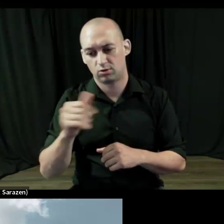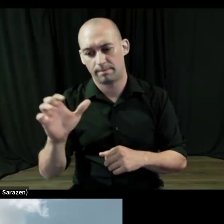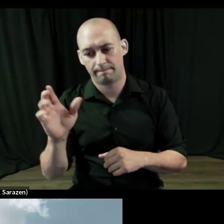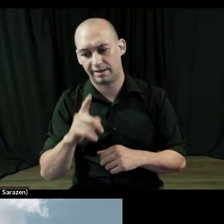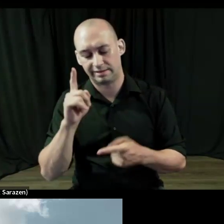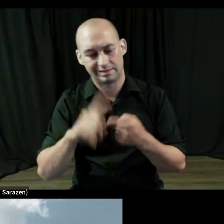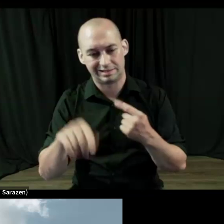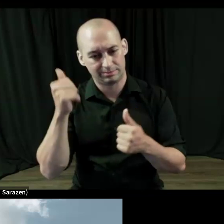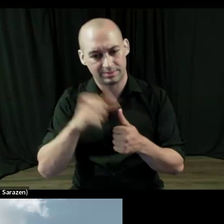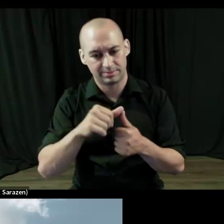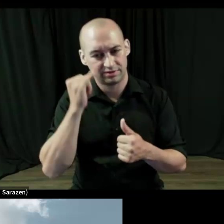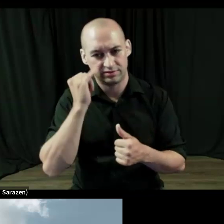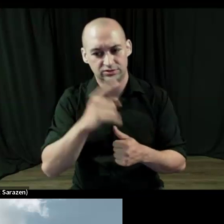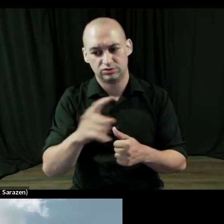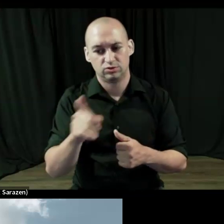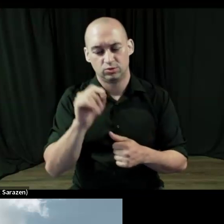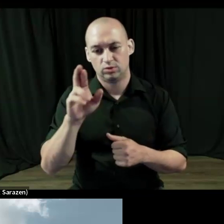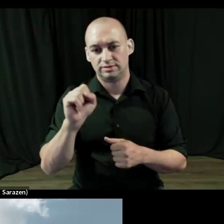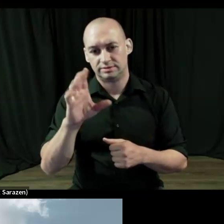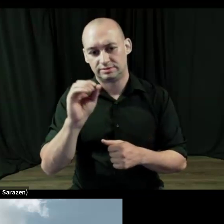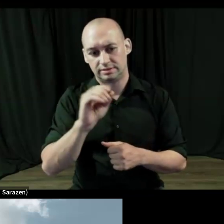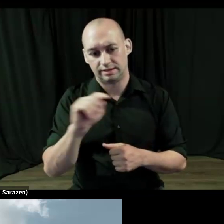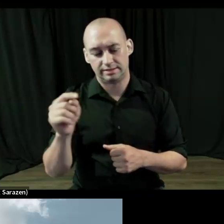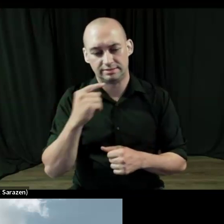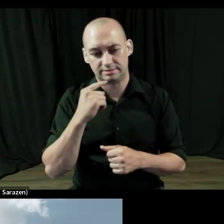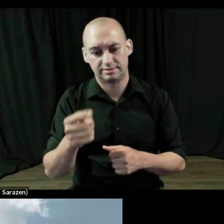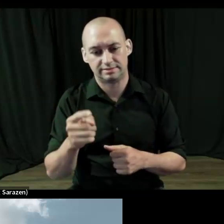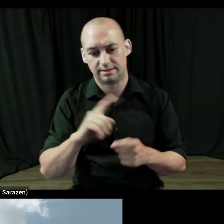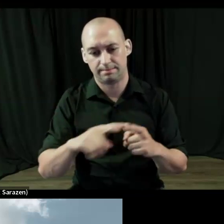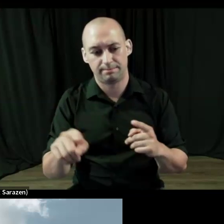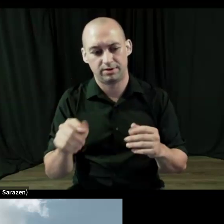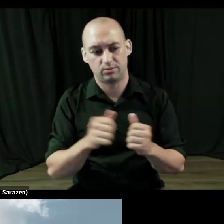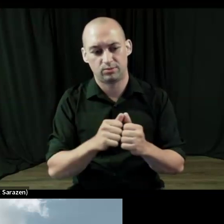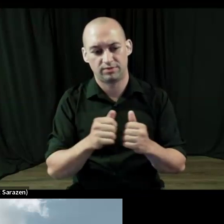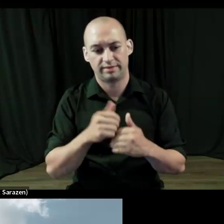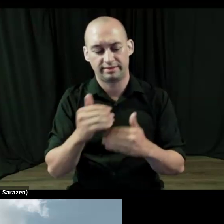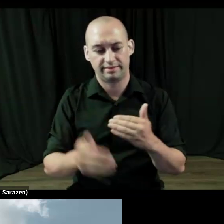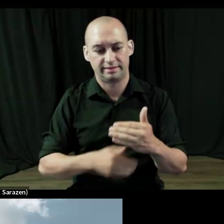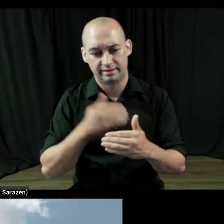you or Scott that mentioned this, but in terms of next steps would it be appropriate for us. Once